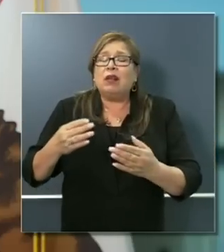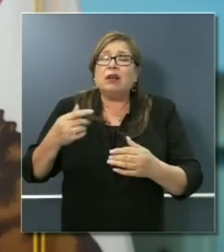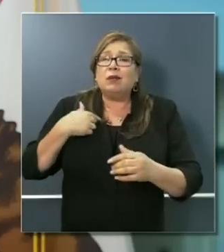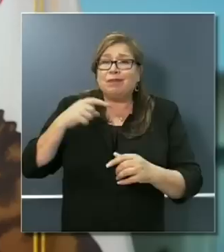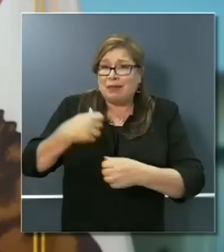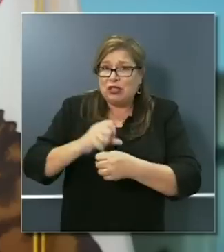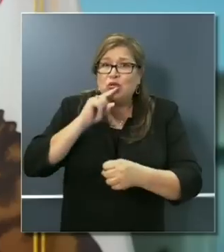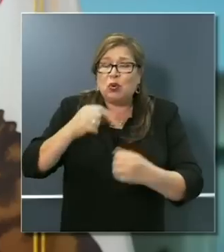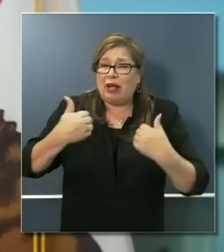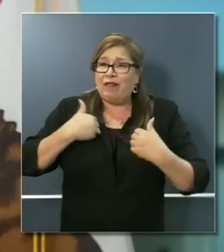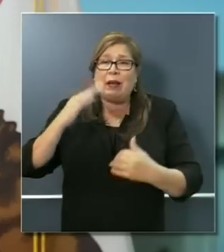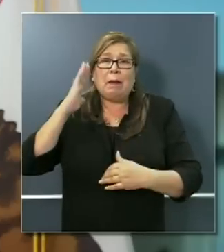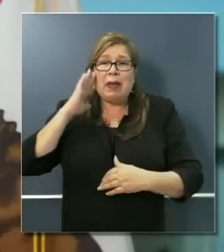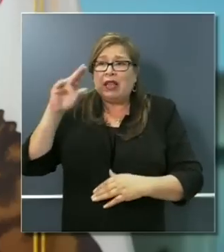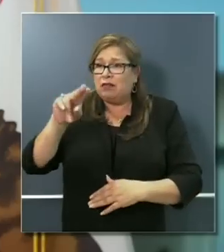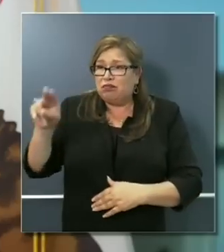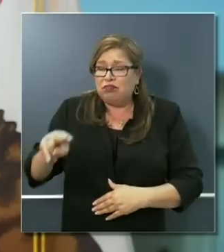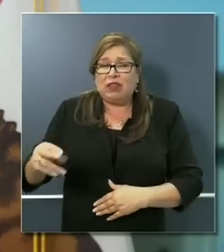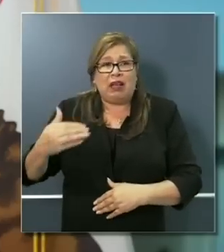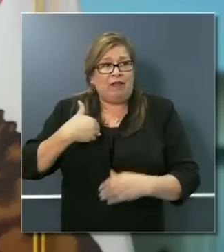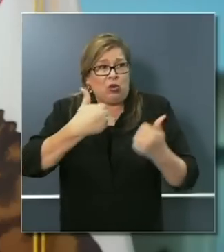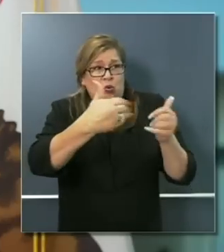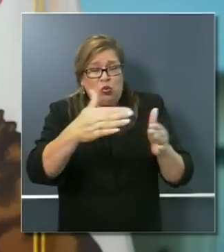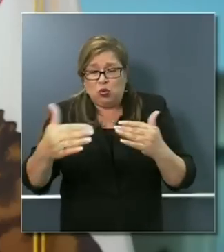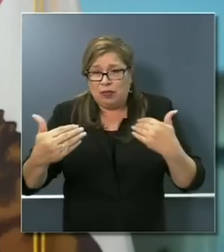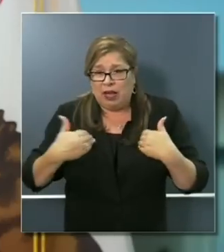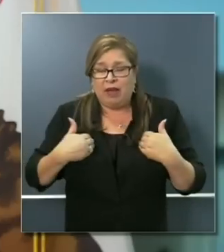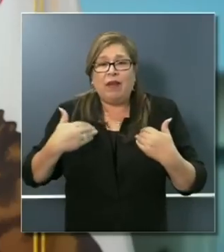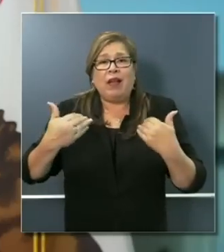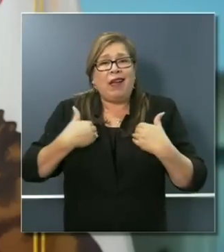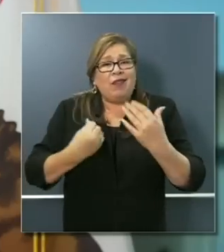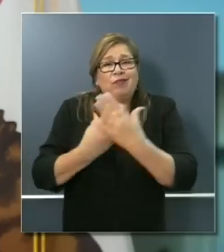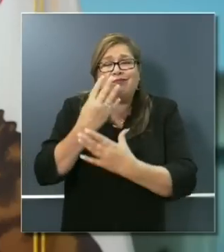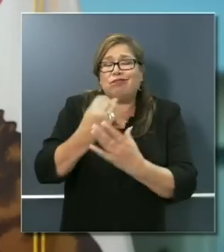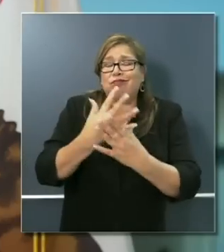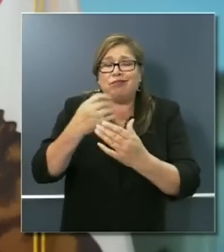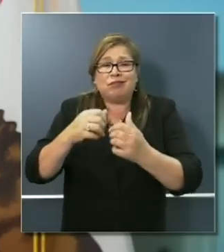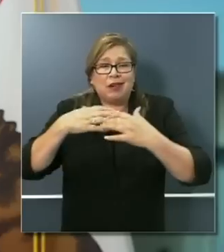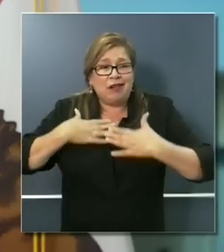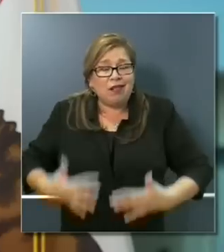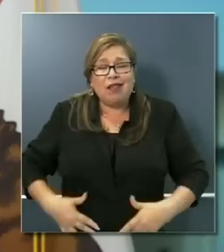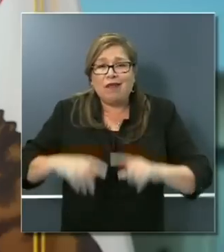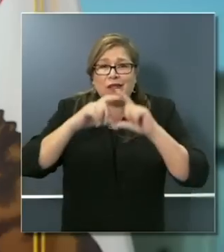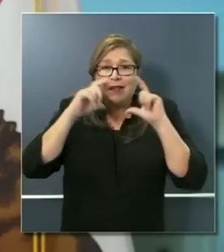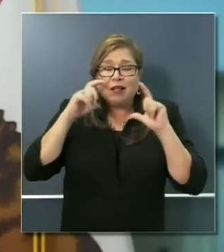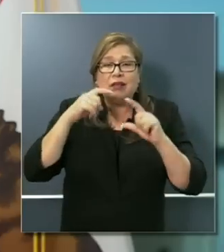I REMIND YOU THAT WE ARE PREPARING FOR A TWO THIRDS INCREASE IN THE HOSPITAL BED CAPACITY IN THE STATE AND WE